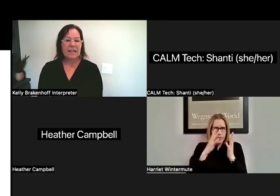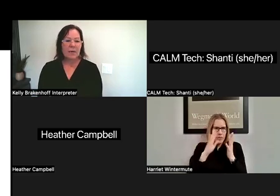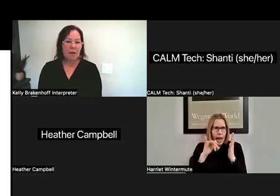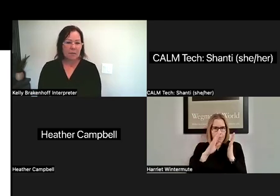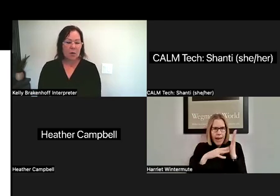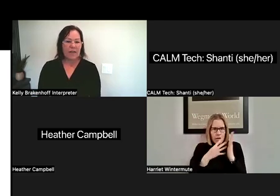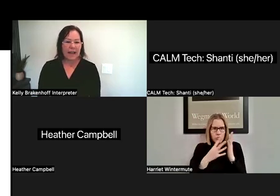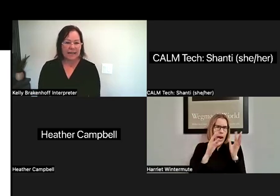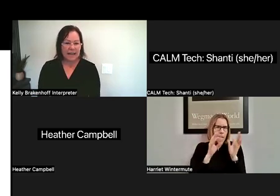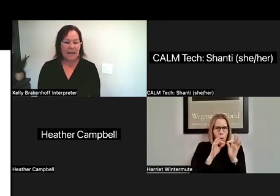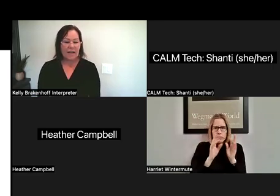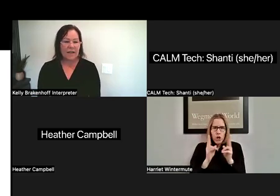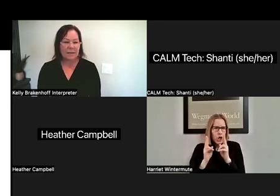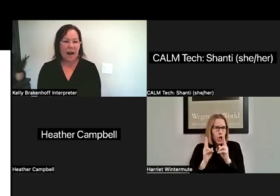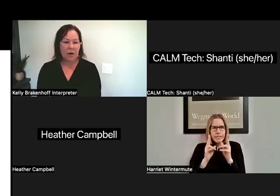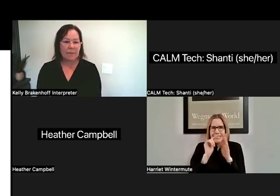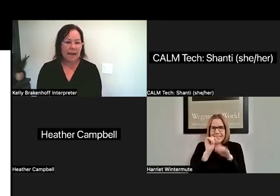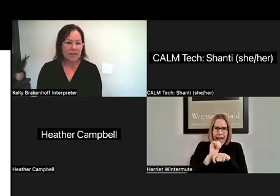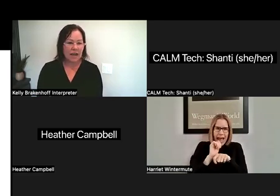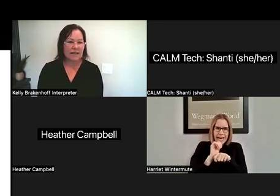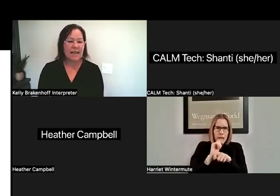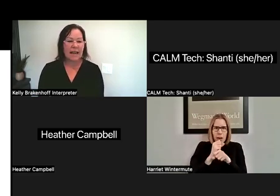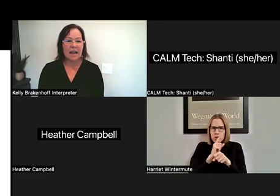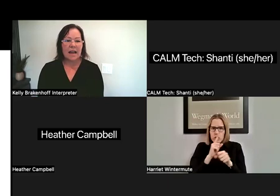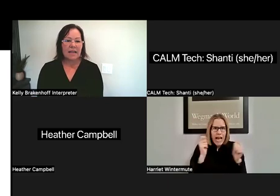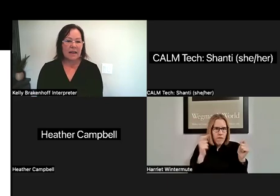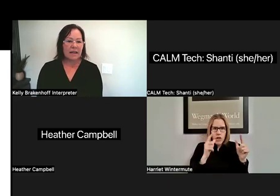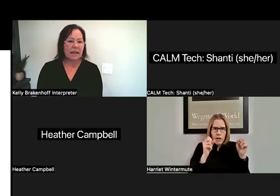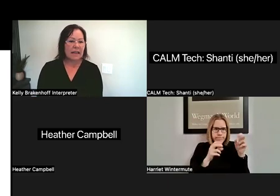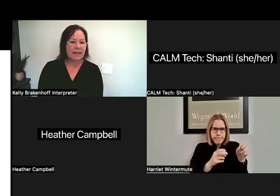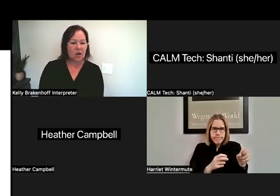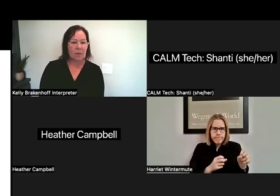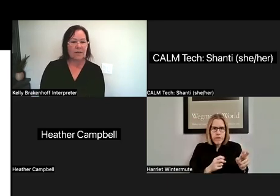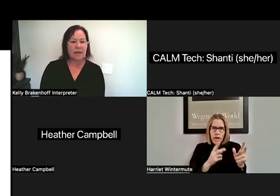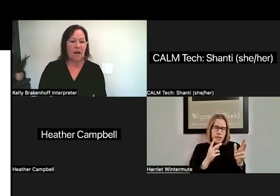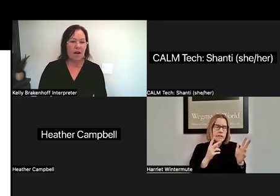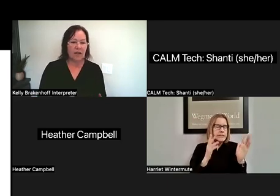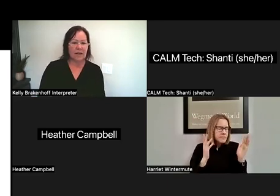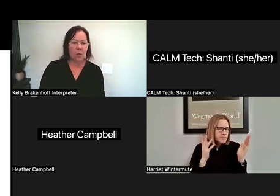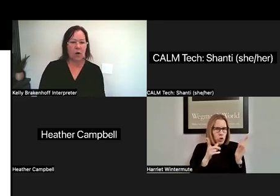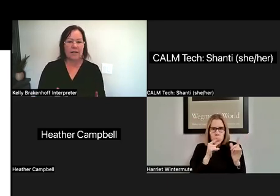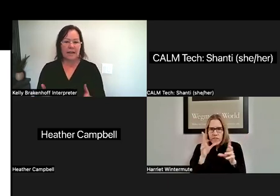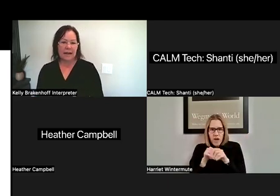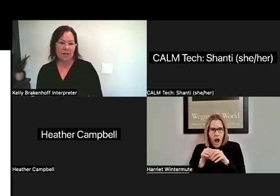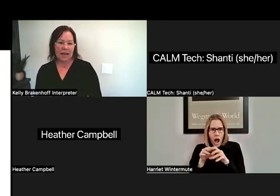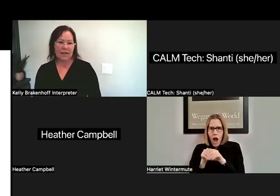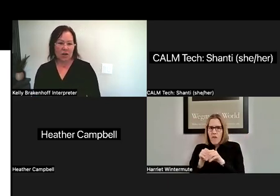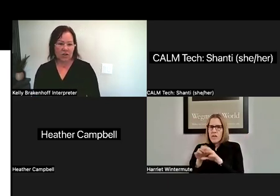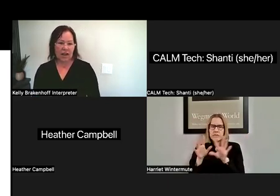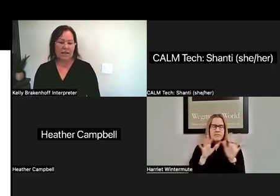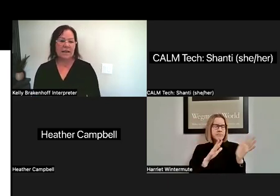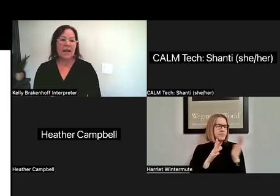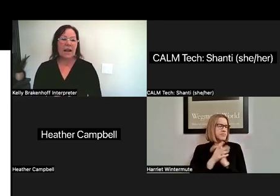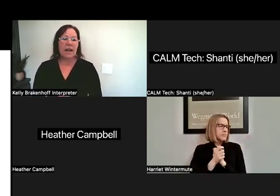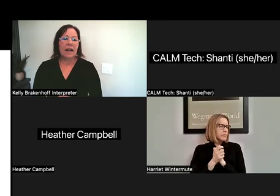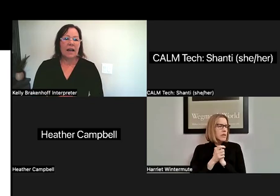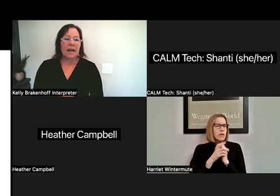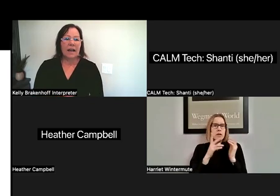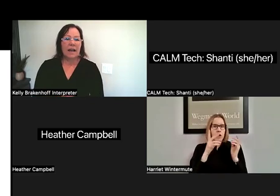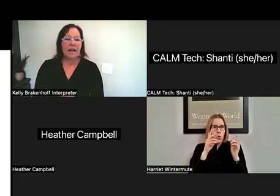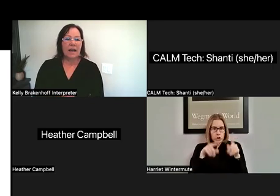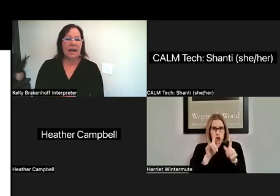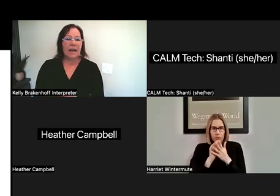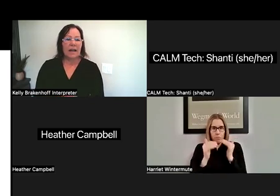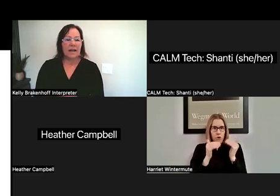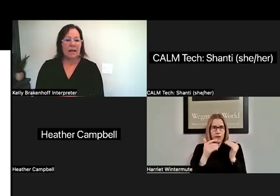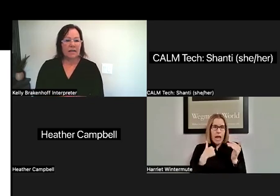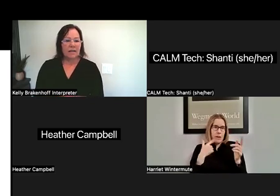them comfortable with this priority matrix and the key terms of things important and things urgent.